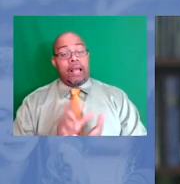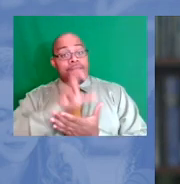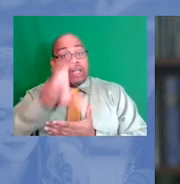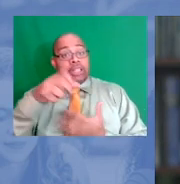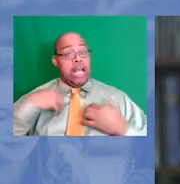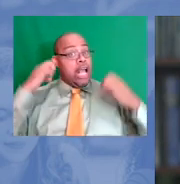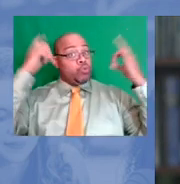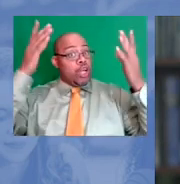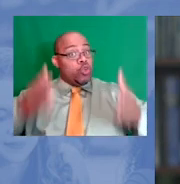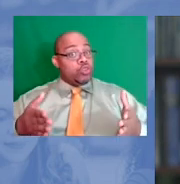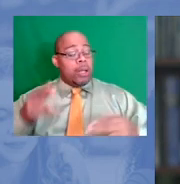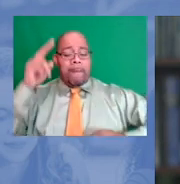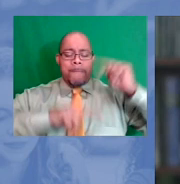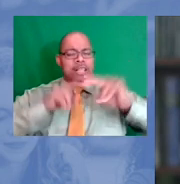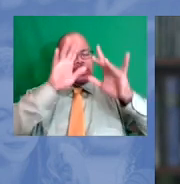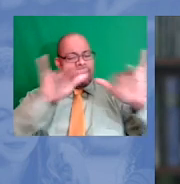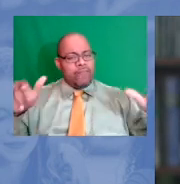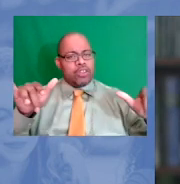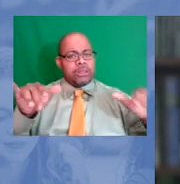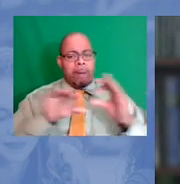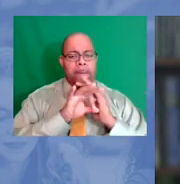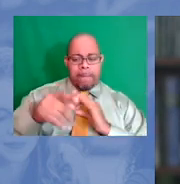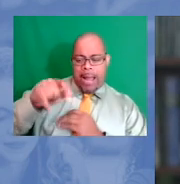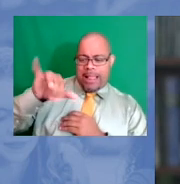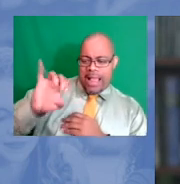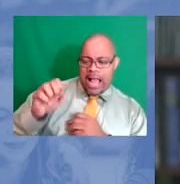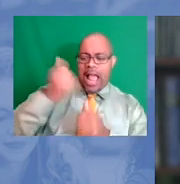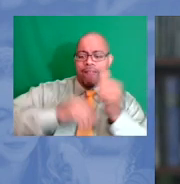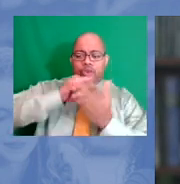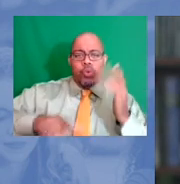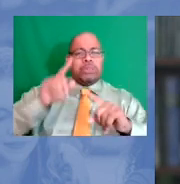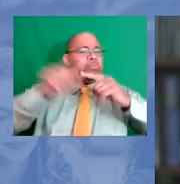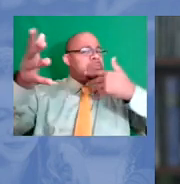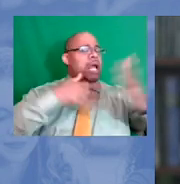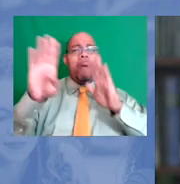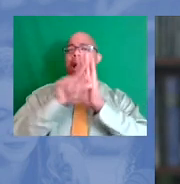A DIVERSE PIPELINE SO EVERY STUDENT FROM EVERY BACKGROUND CAN BE SUPPORTED BY TEACHERS, MENTORS